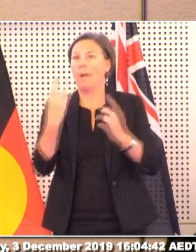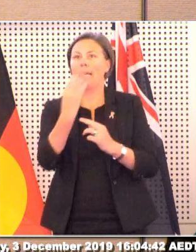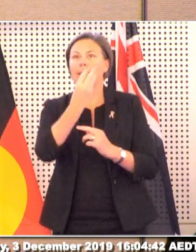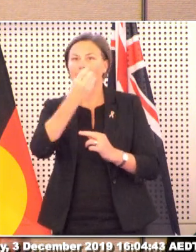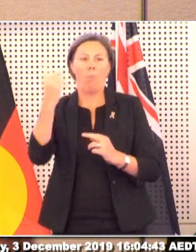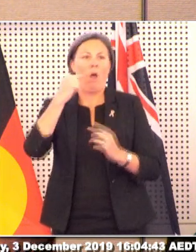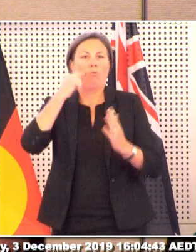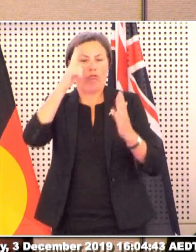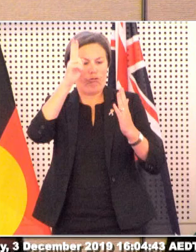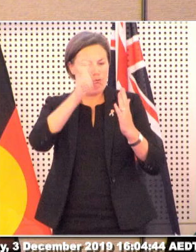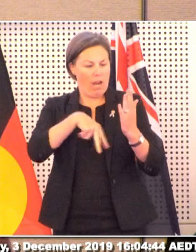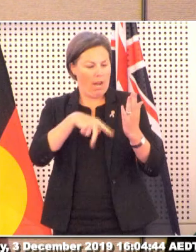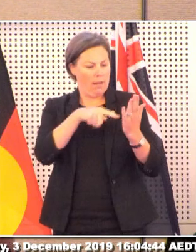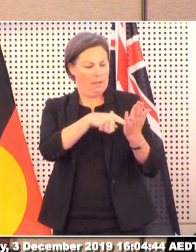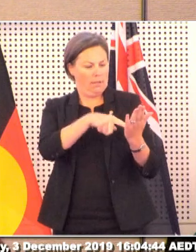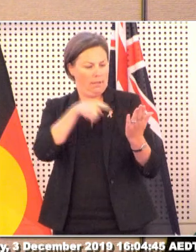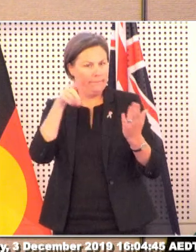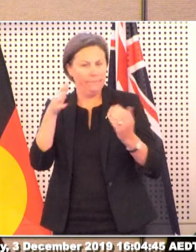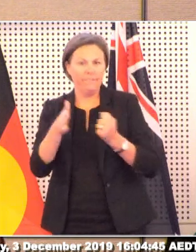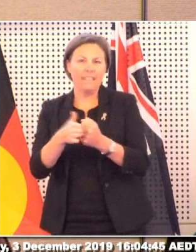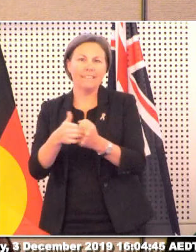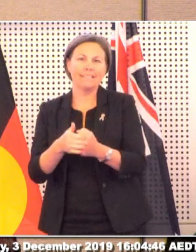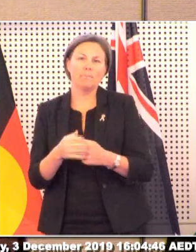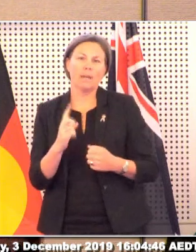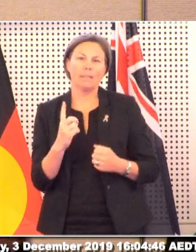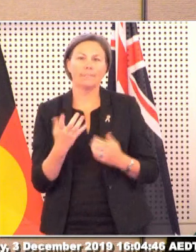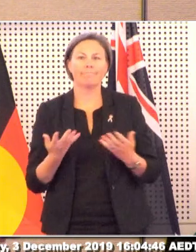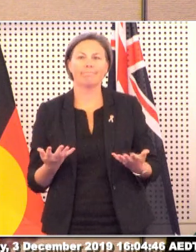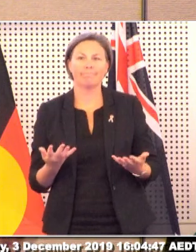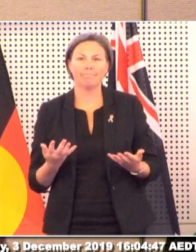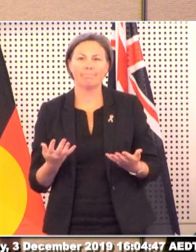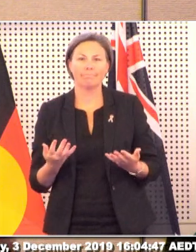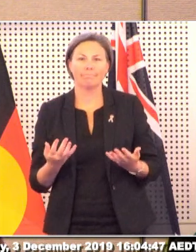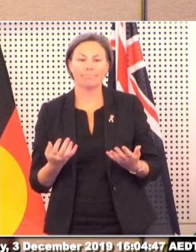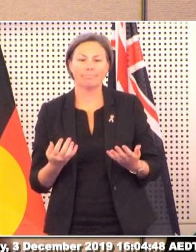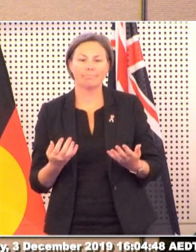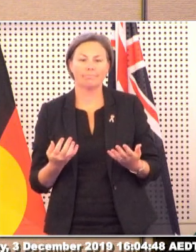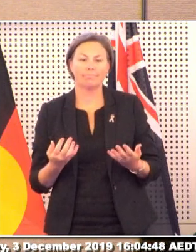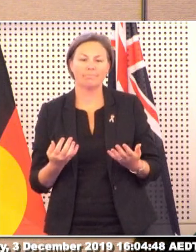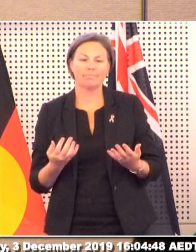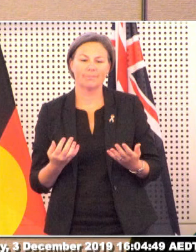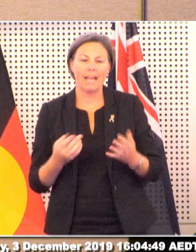But it goes towards the trends that go with the OPA, the Annual Report we report on each year.